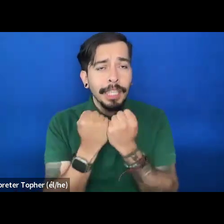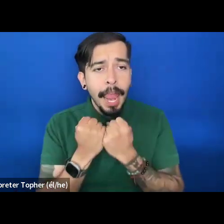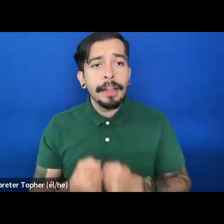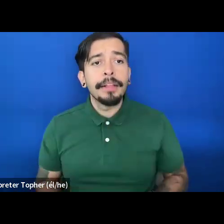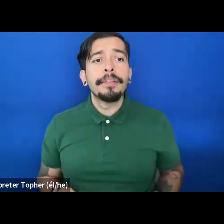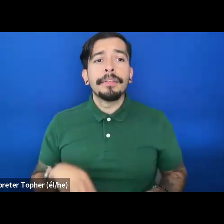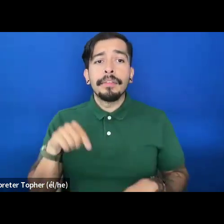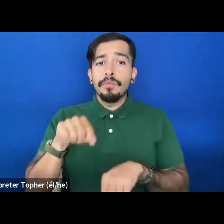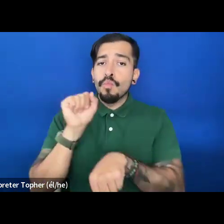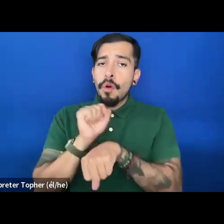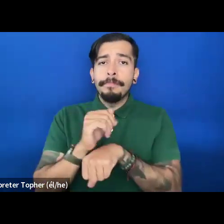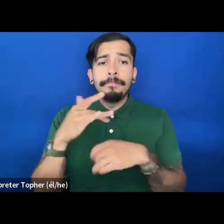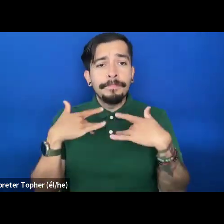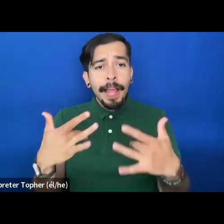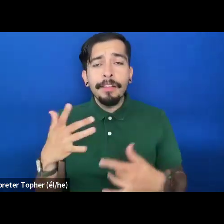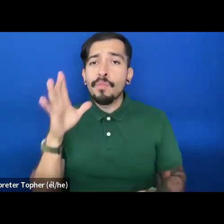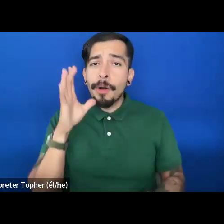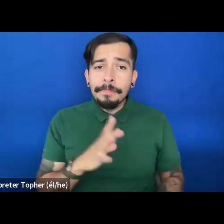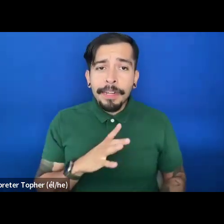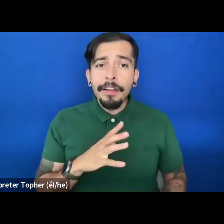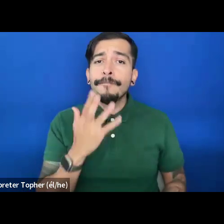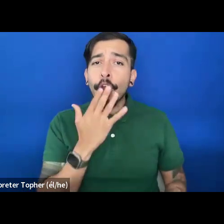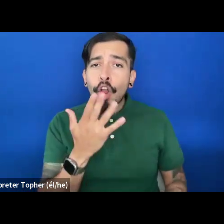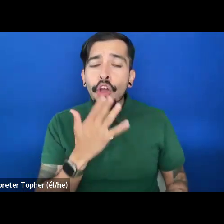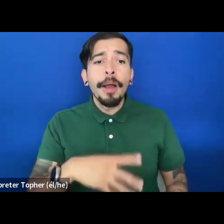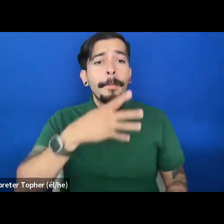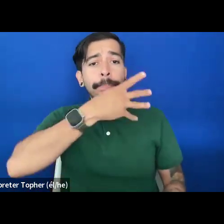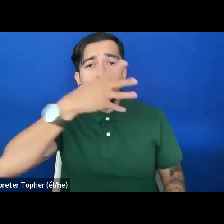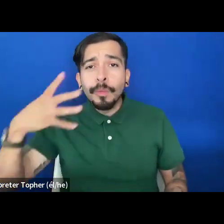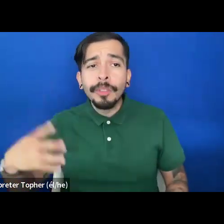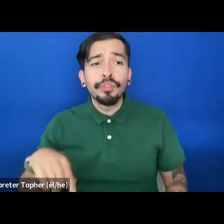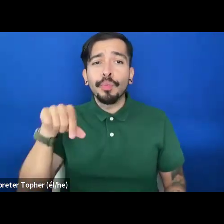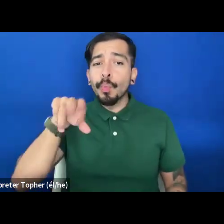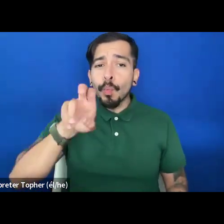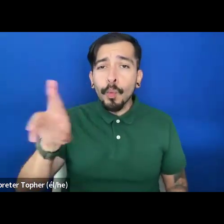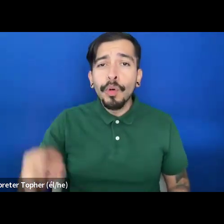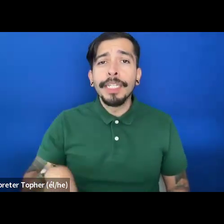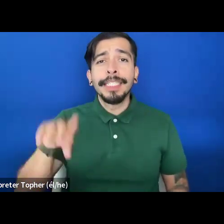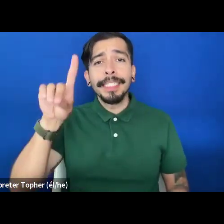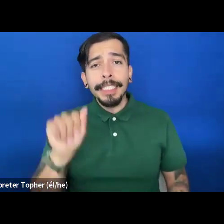queer, and disabled folks. This work is essential, and yet it's still not treated